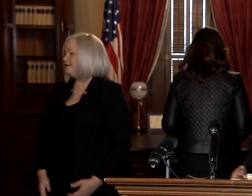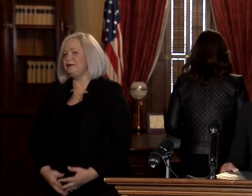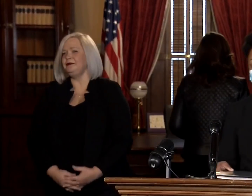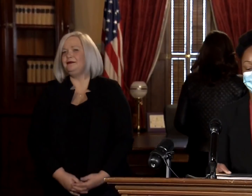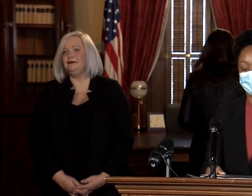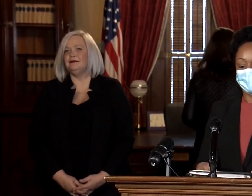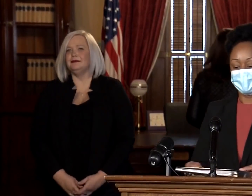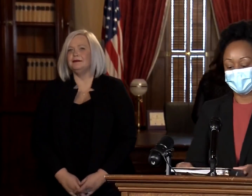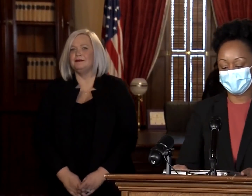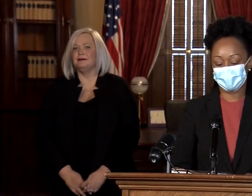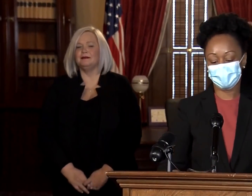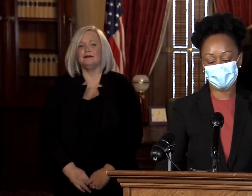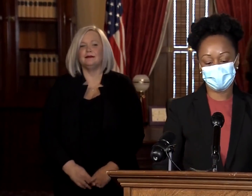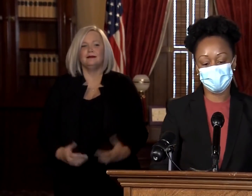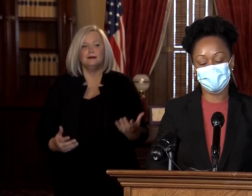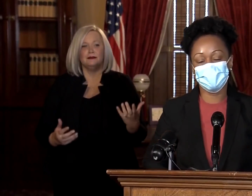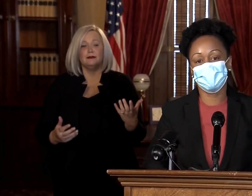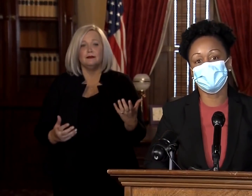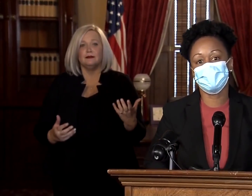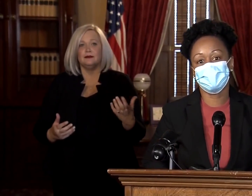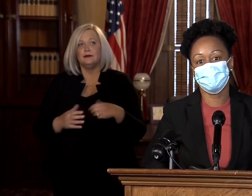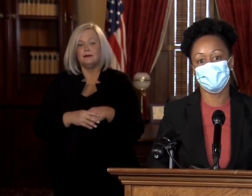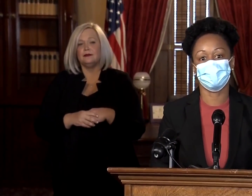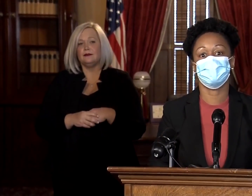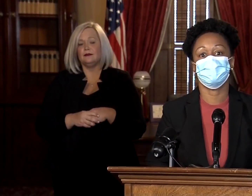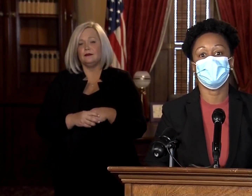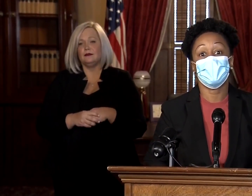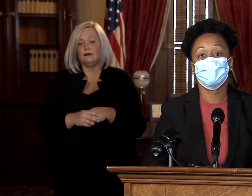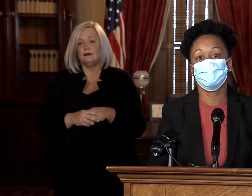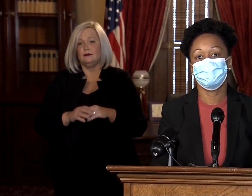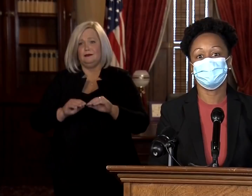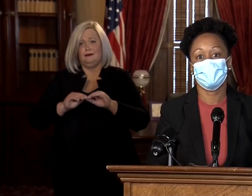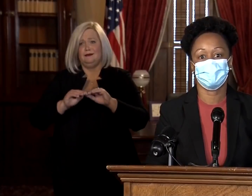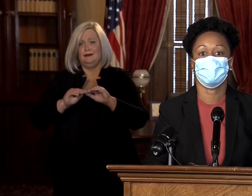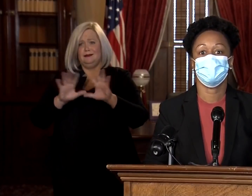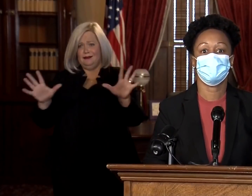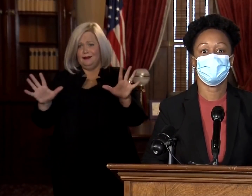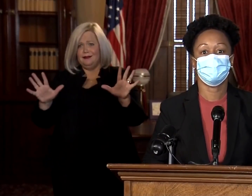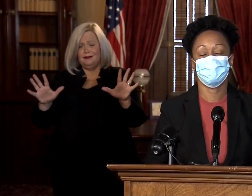anything she wants to the first question that I answered. question that I answered. >> There’s no question, this is